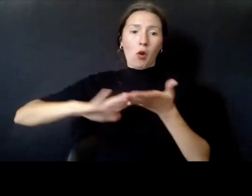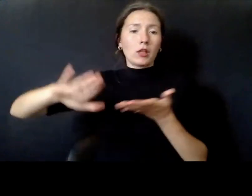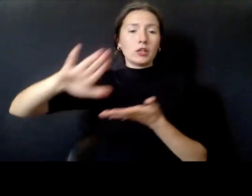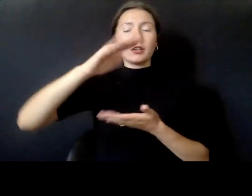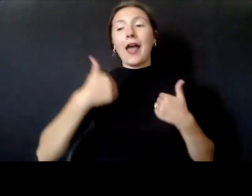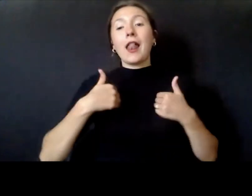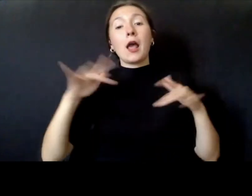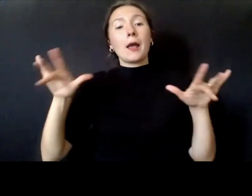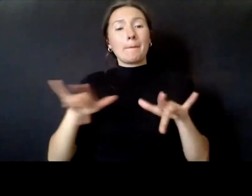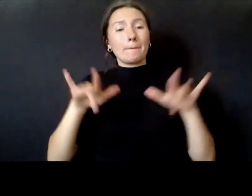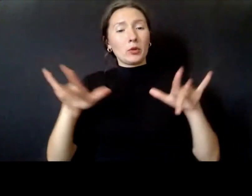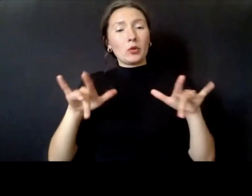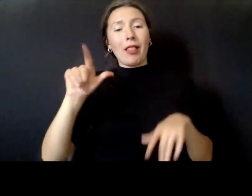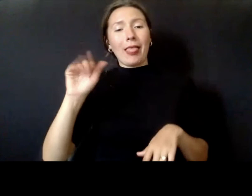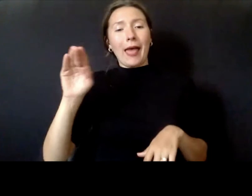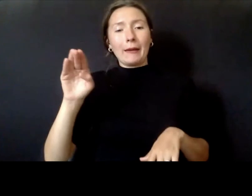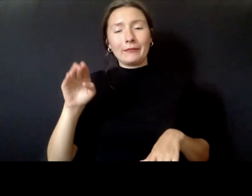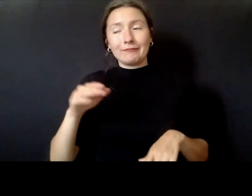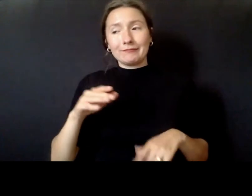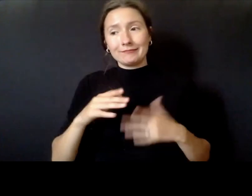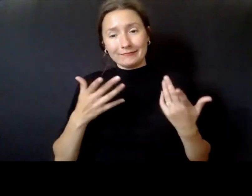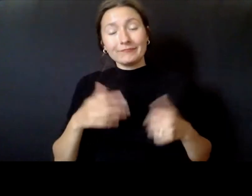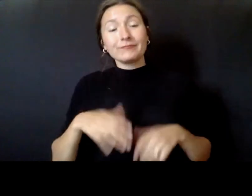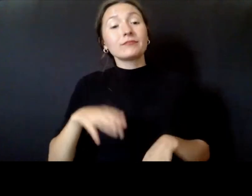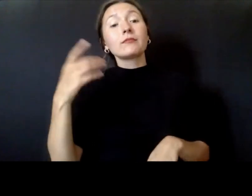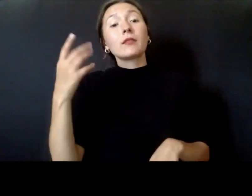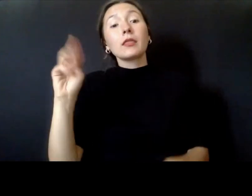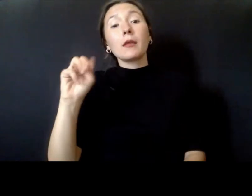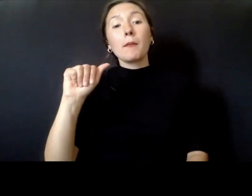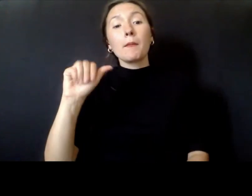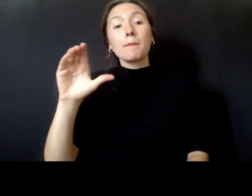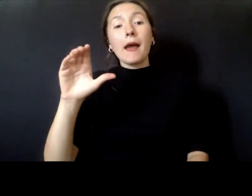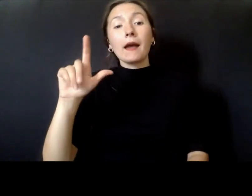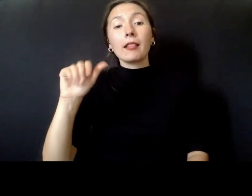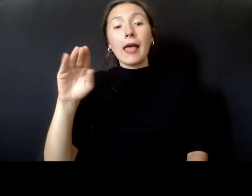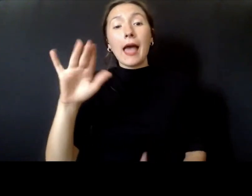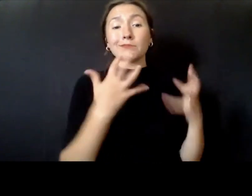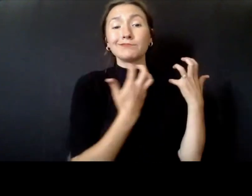full but the ibm lab was always empty so i would always go into the ibm lab and that's how i really